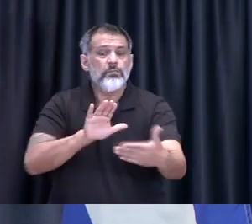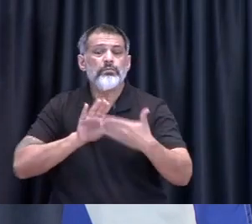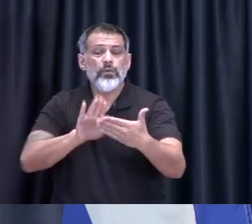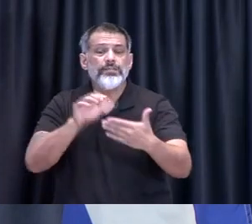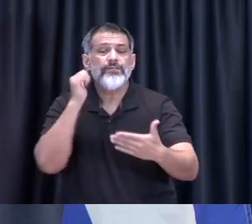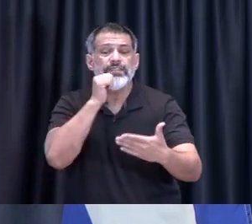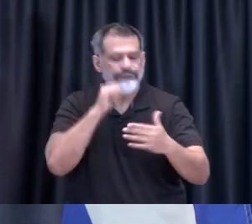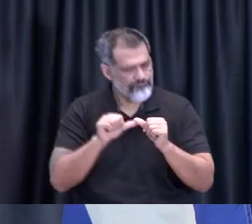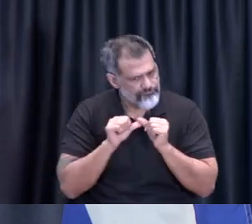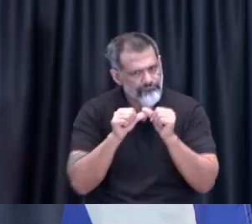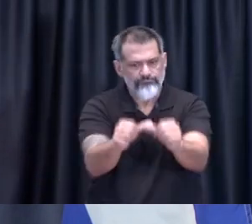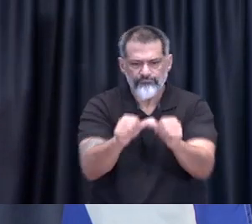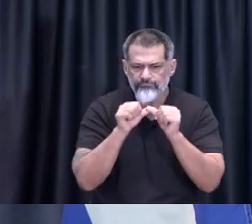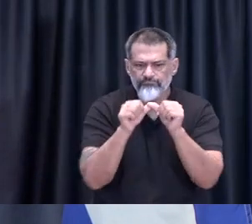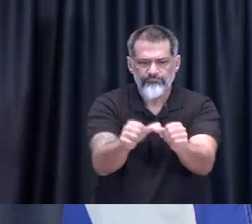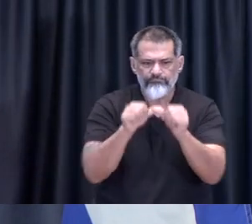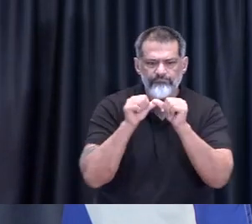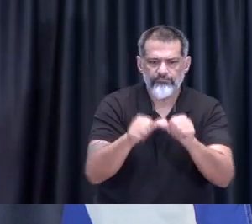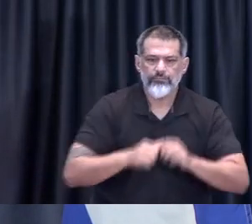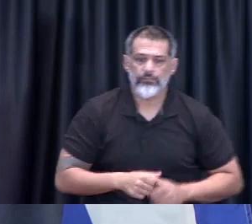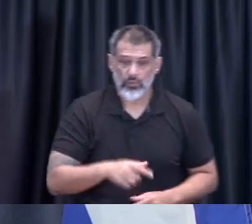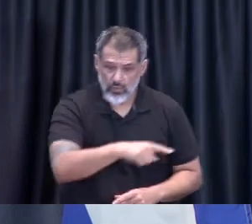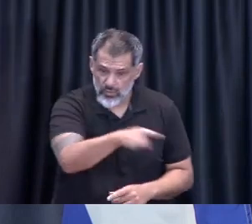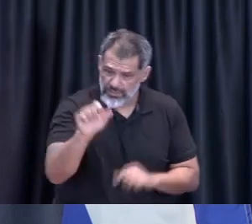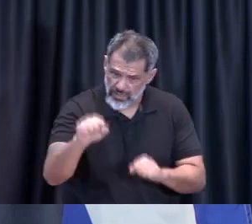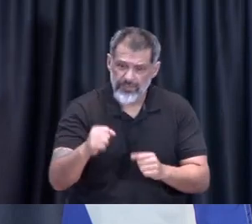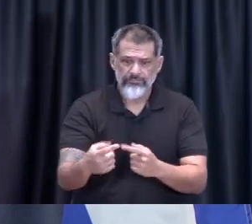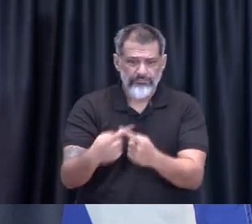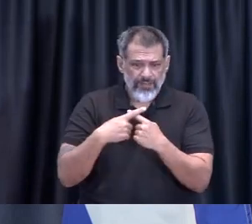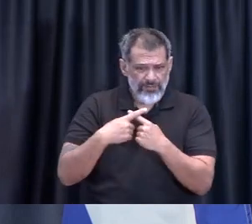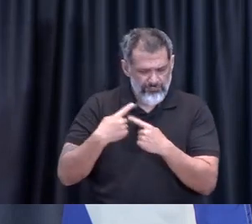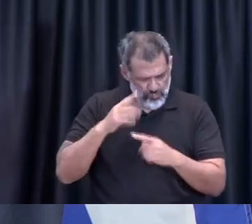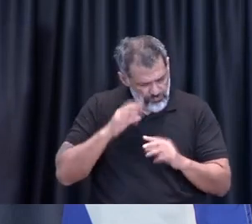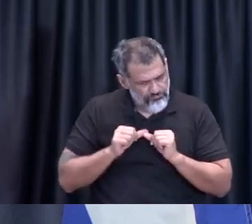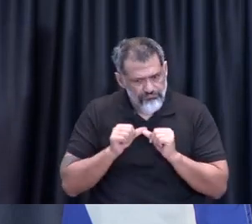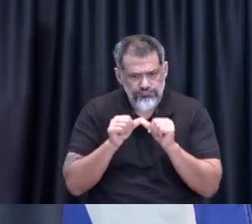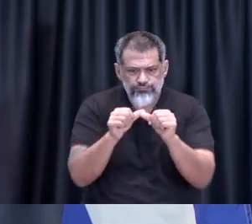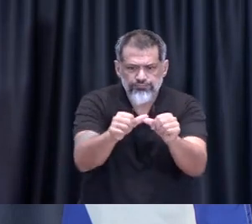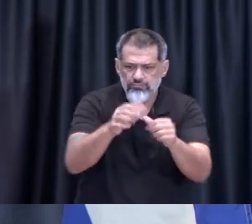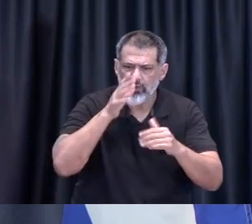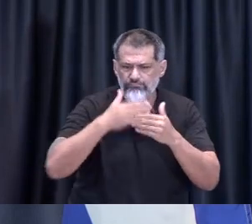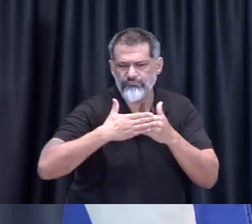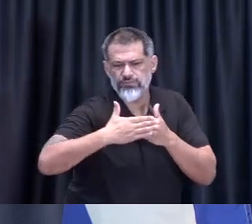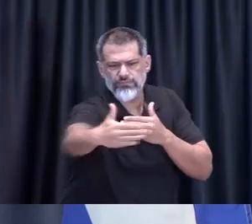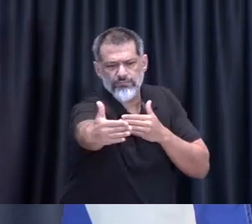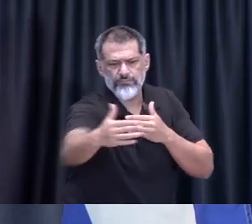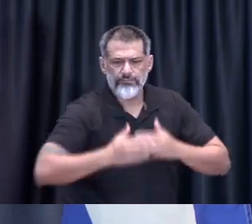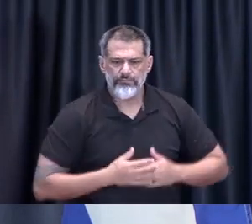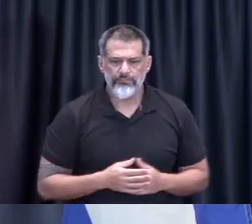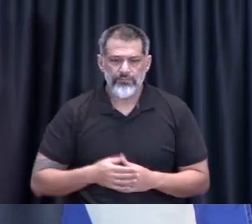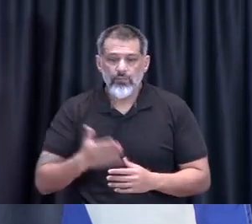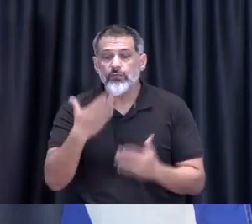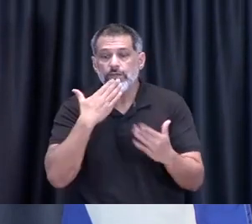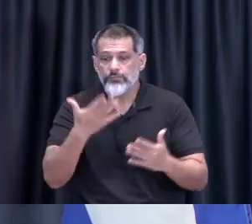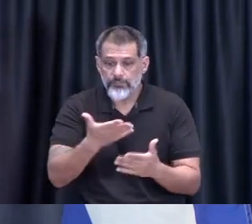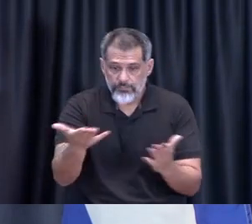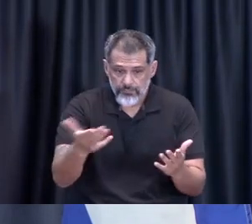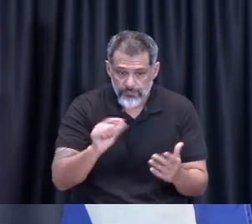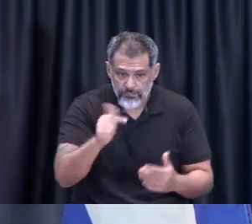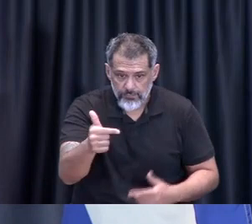of approach I think you can count on seeing from us for the future. All right, thank you, we'll go next to David Ryder from the Toronto Star, Dave,